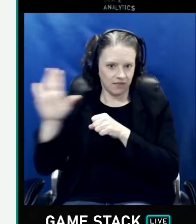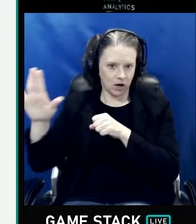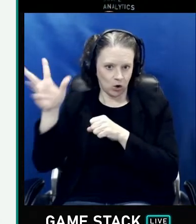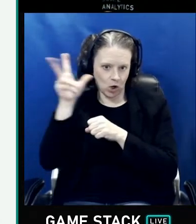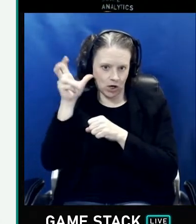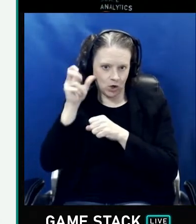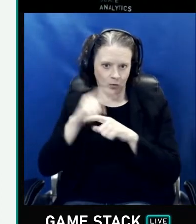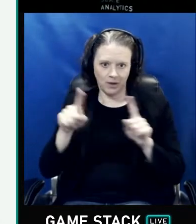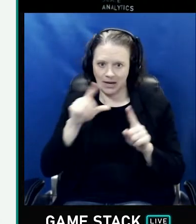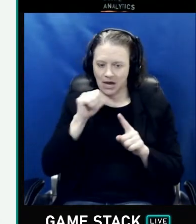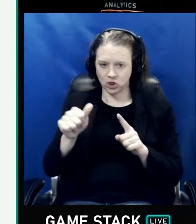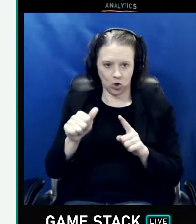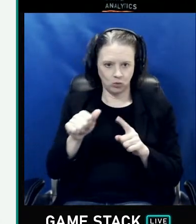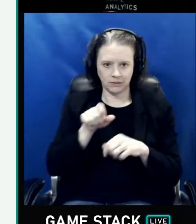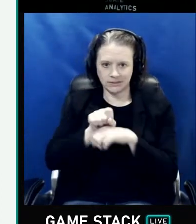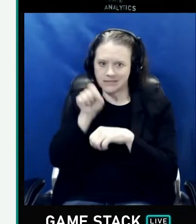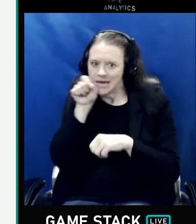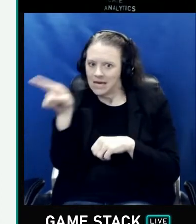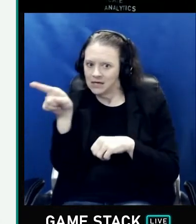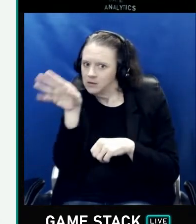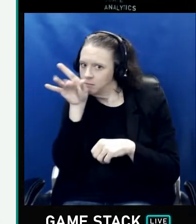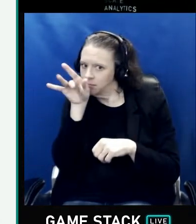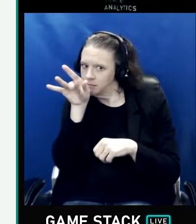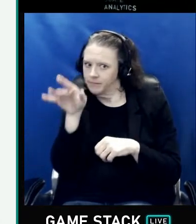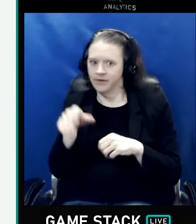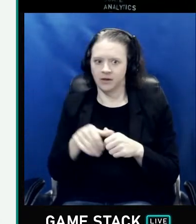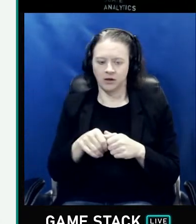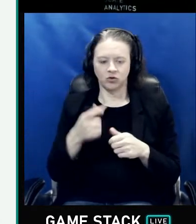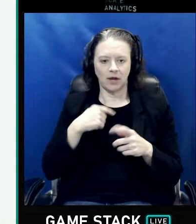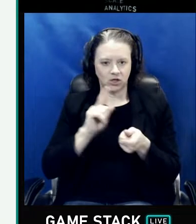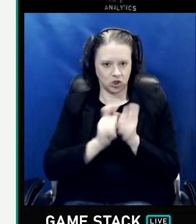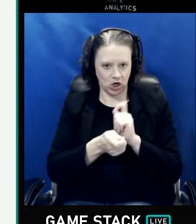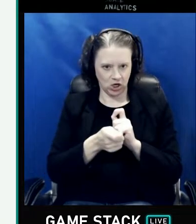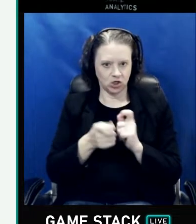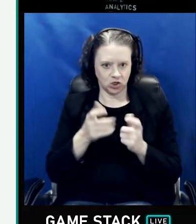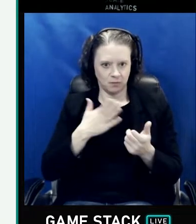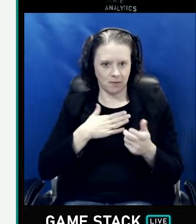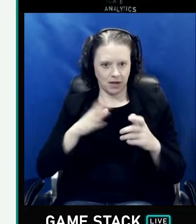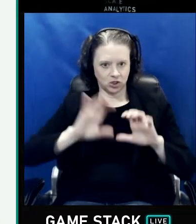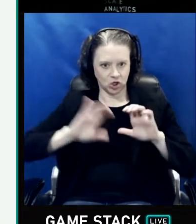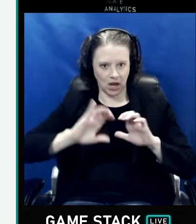my chat permissions in that state, and so when I send audio it's only going to go to B, its essentially a